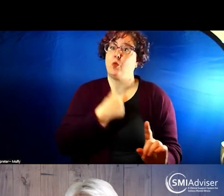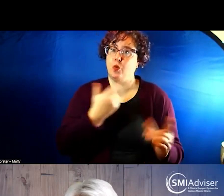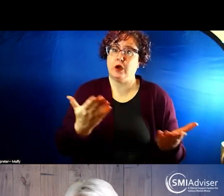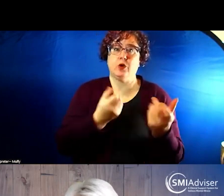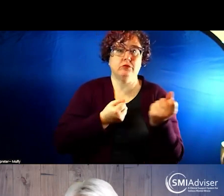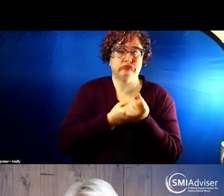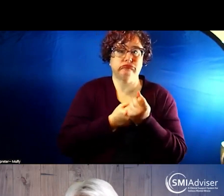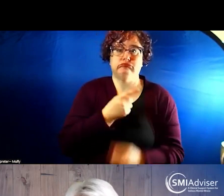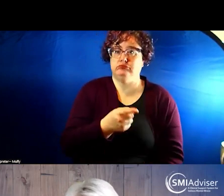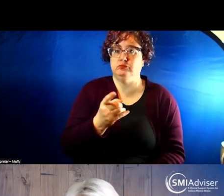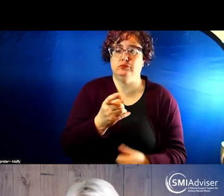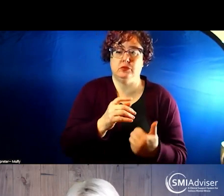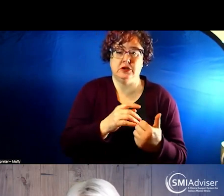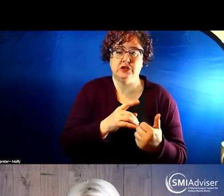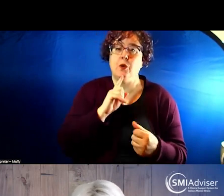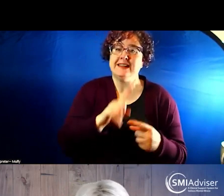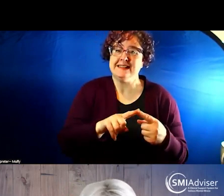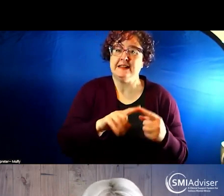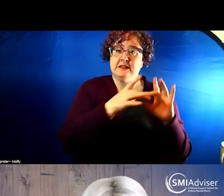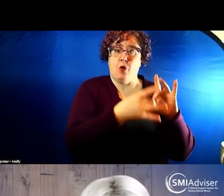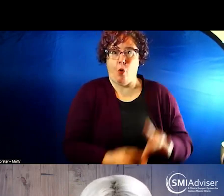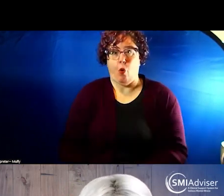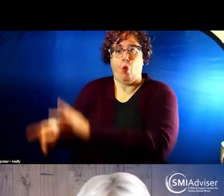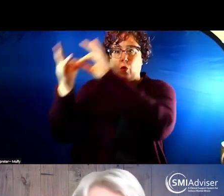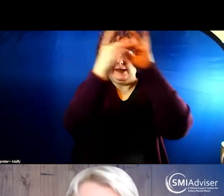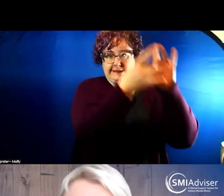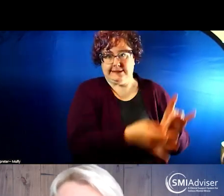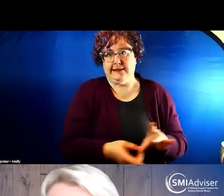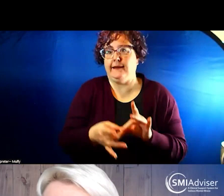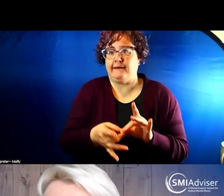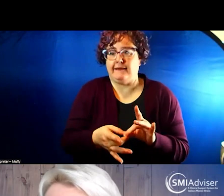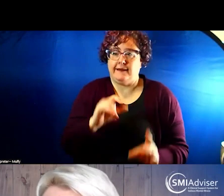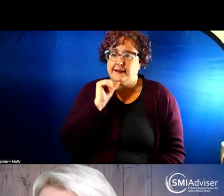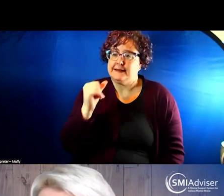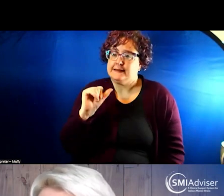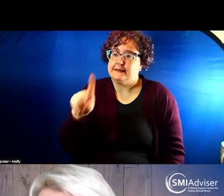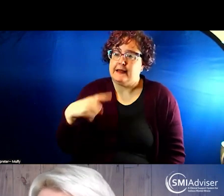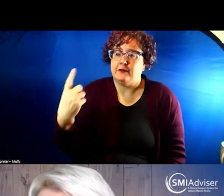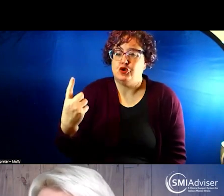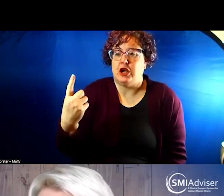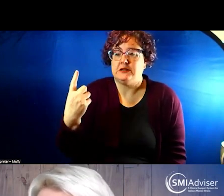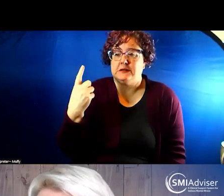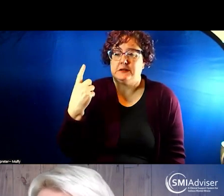IT IS A HOLISTIC LOOP THAT I THINK OF WHERE IT IS NOT JUST ABOUT WHEN I AM IN CRISIS THAT CARE NEEDS TO BE THERE.